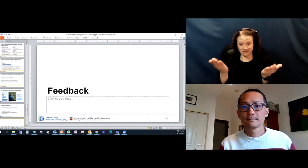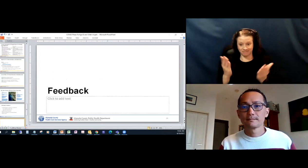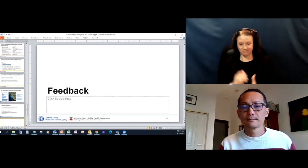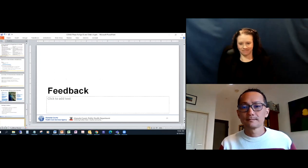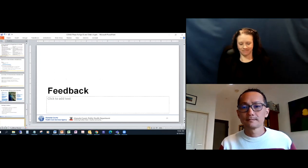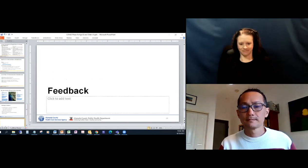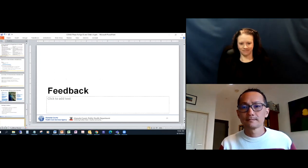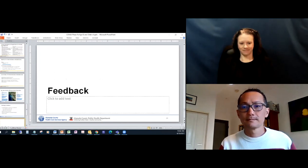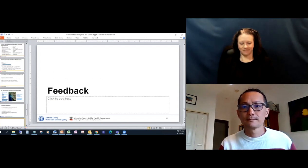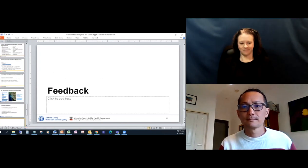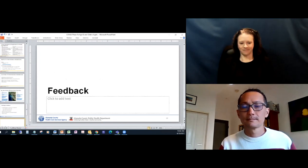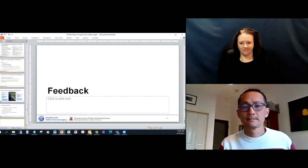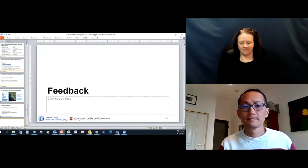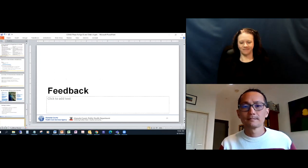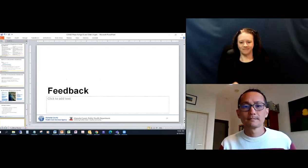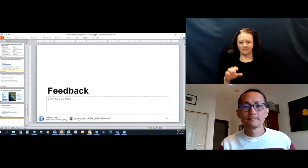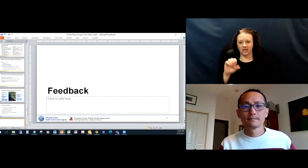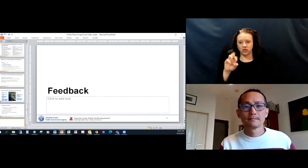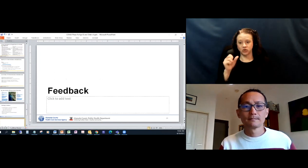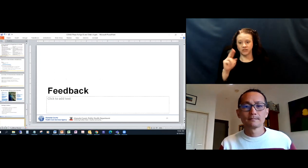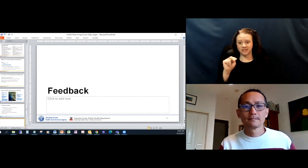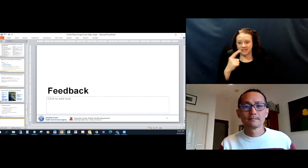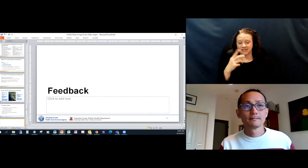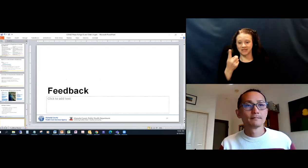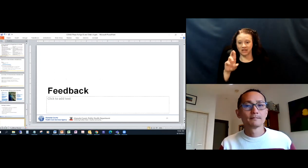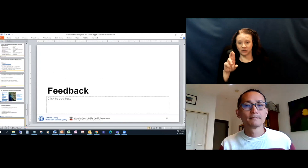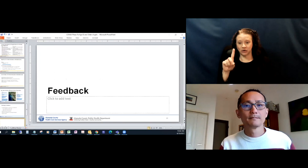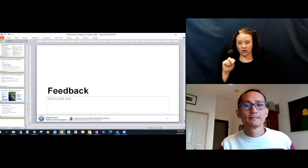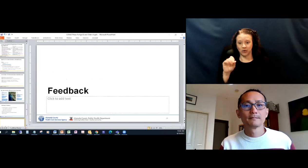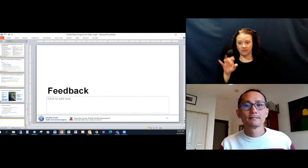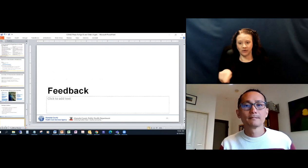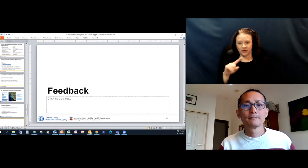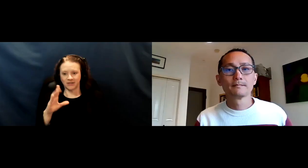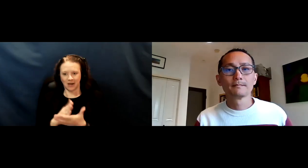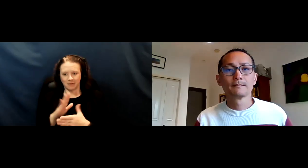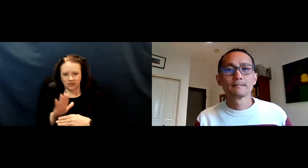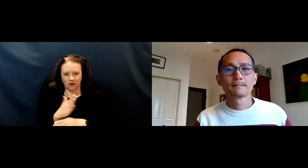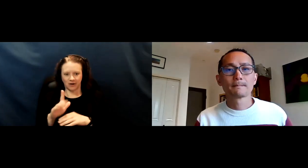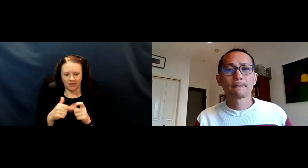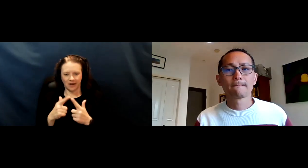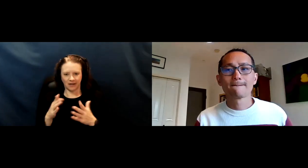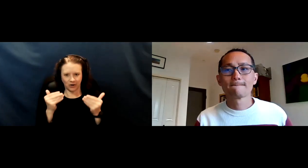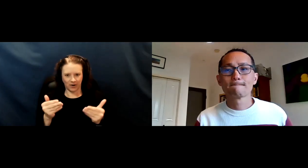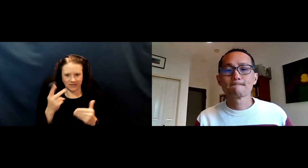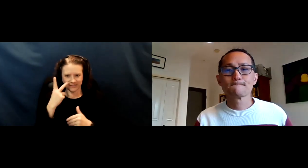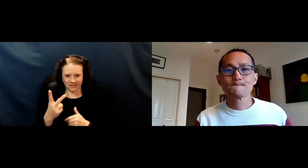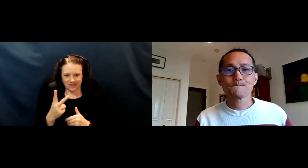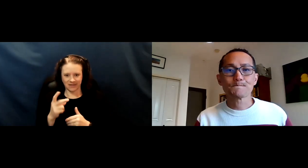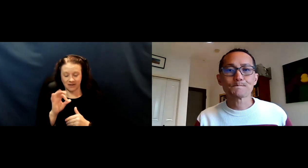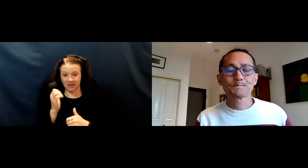[Susan] Okay, Dr. Do, if you stopped sharing, I can go ahead and see if anything's come up.